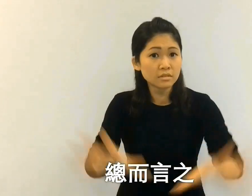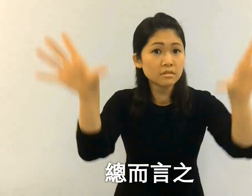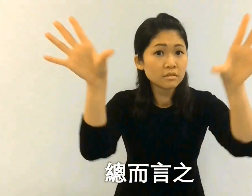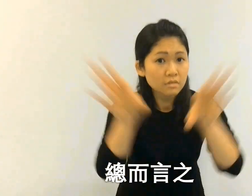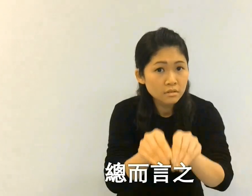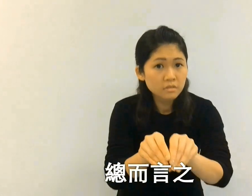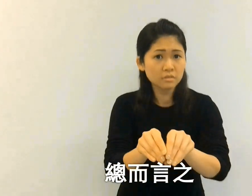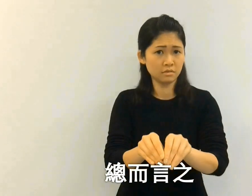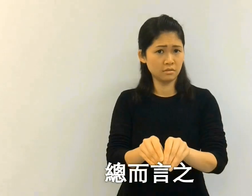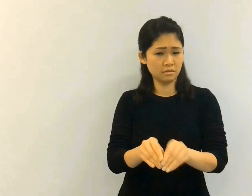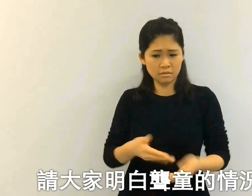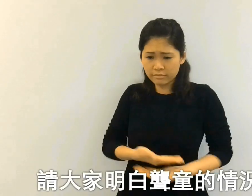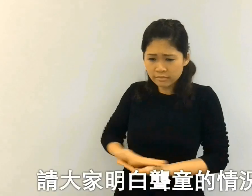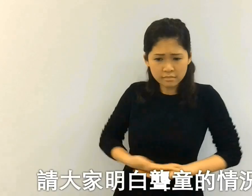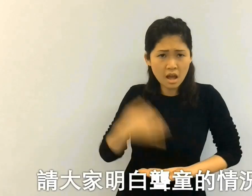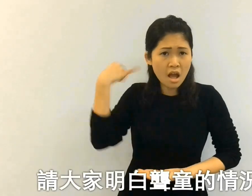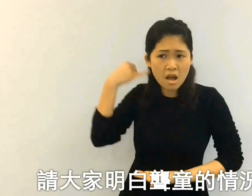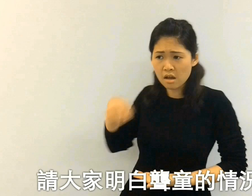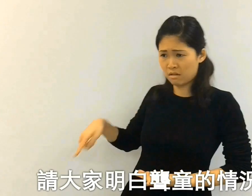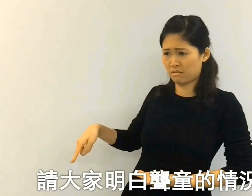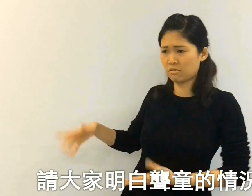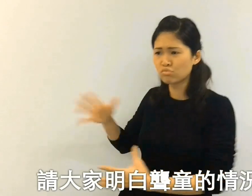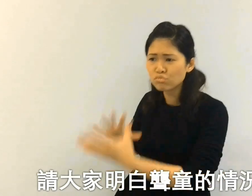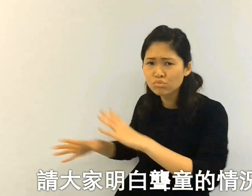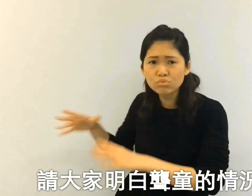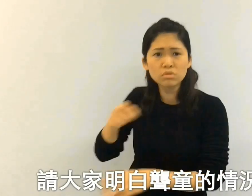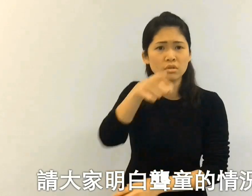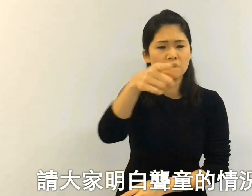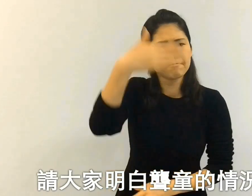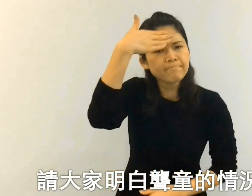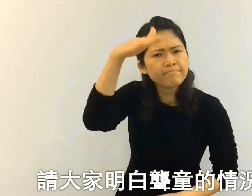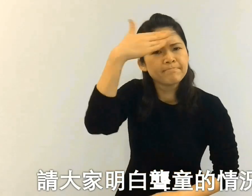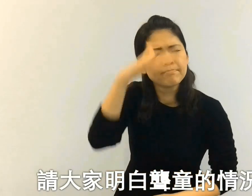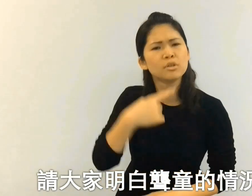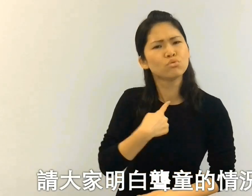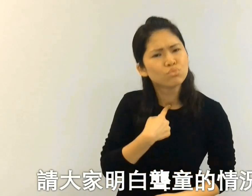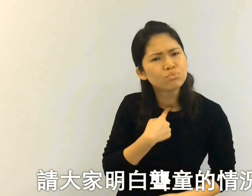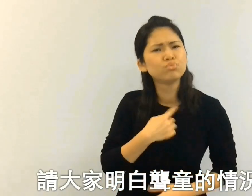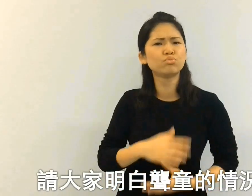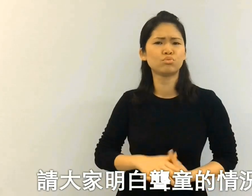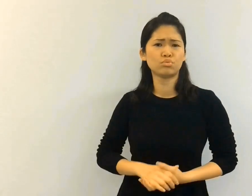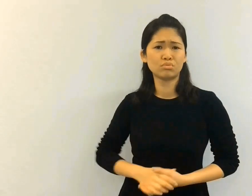To conclude, please understand the situation from the deaf children.